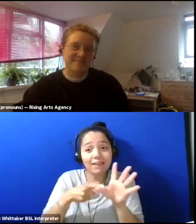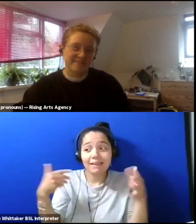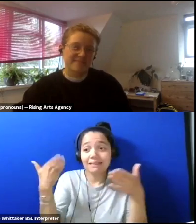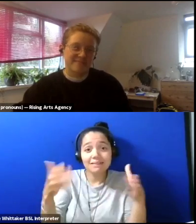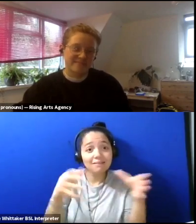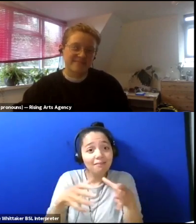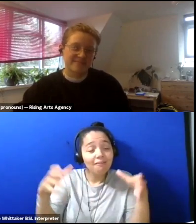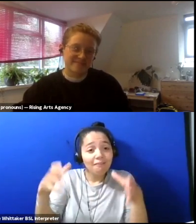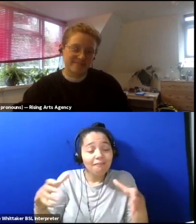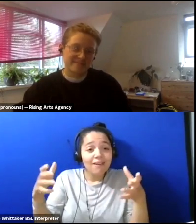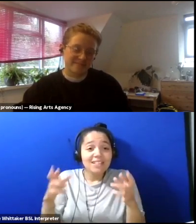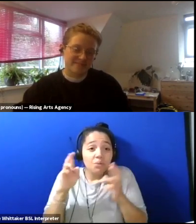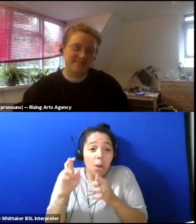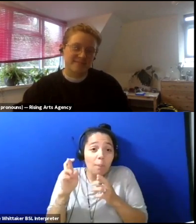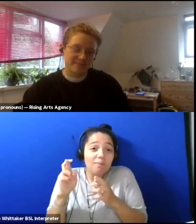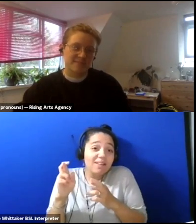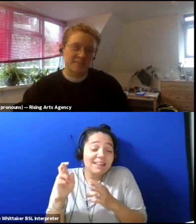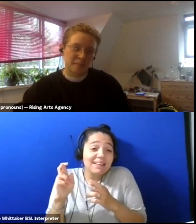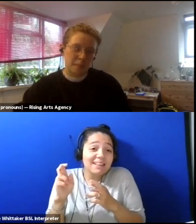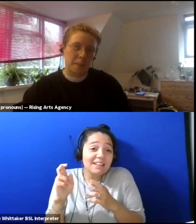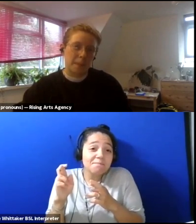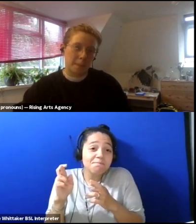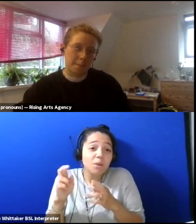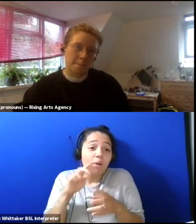So hopefully what it's going to do is it's gonna be able to do that again